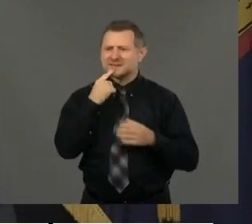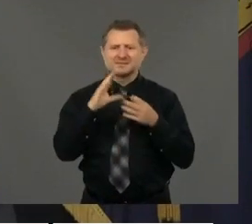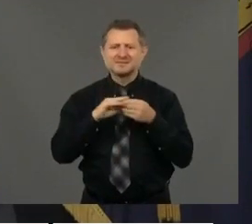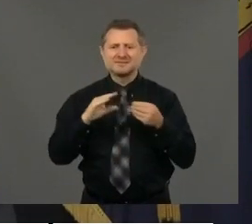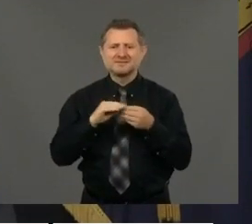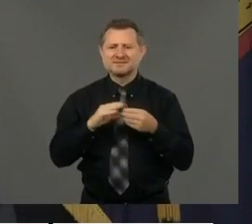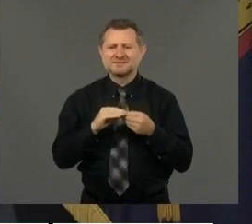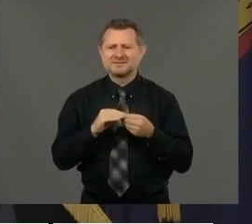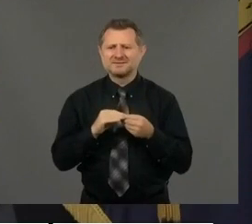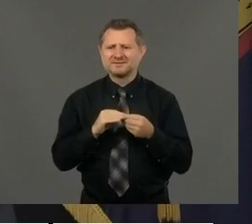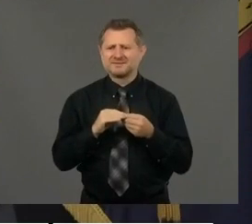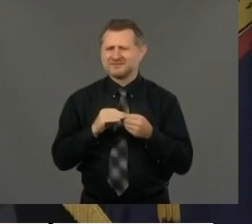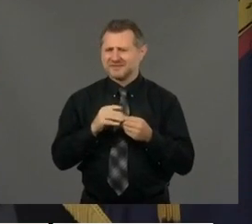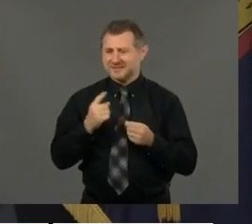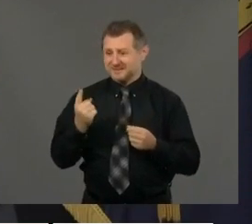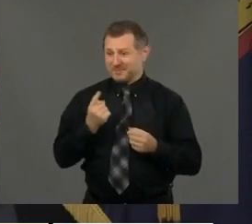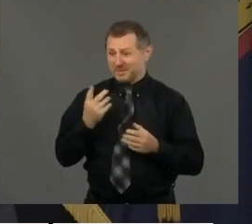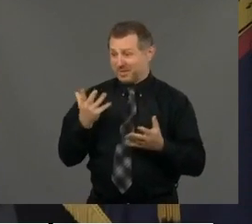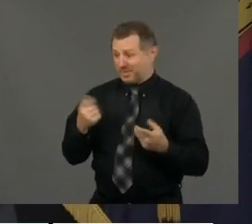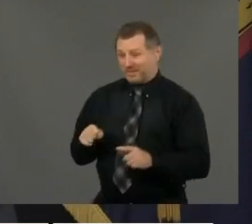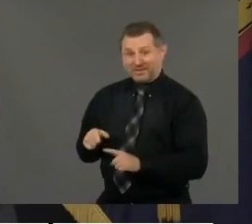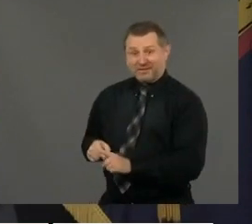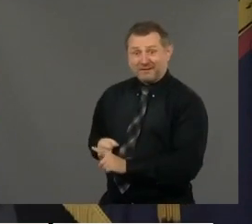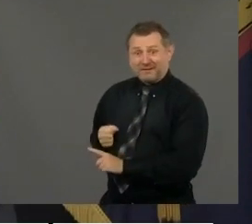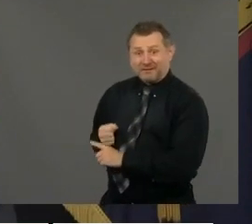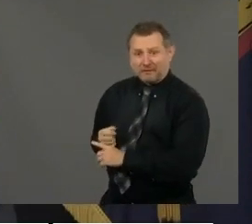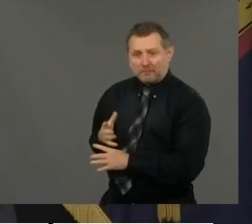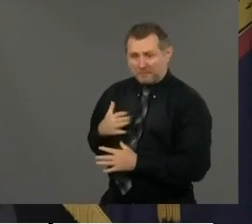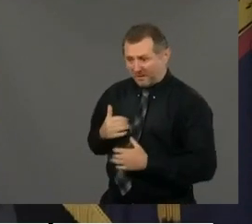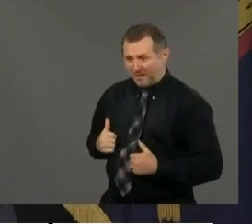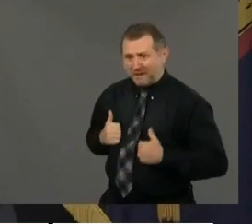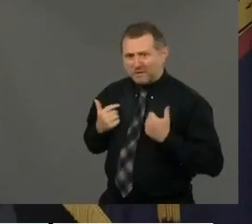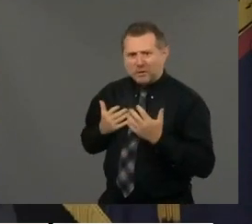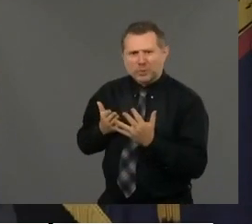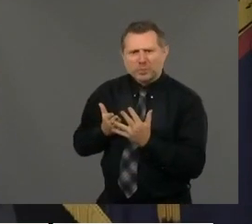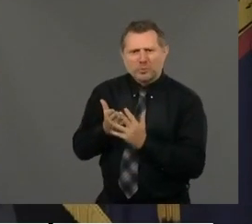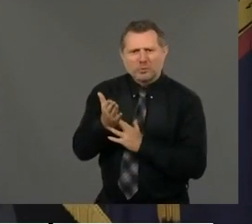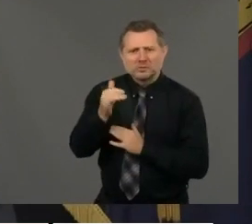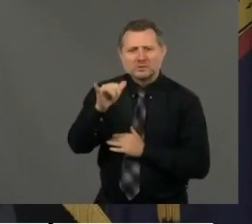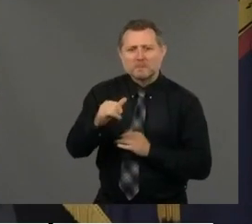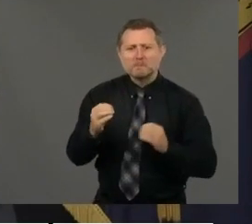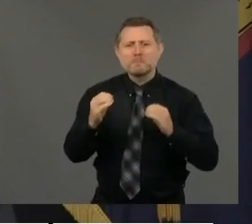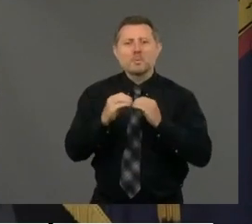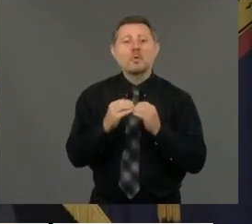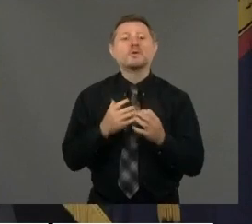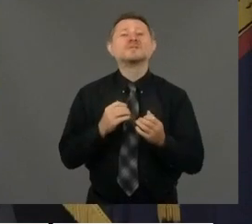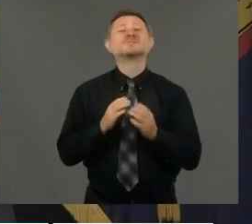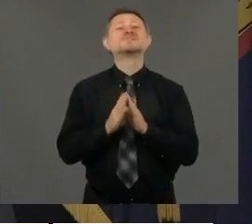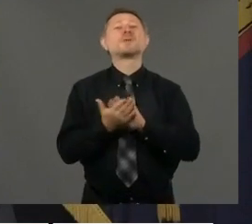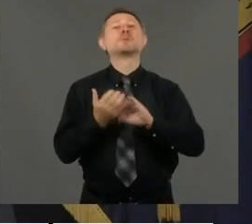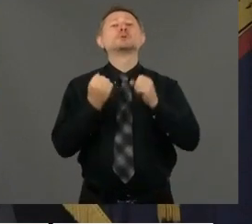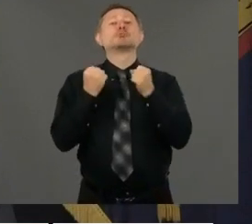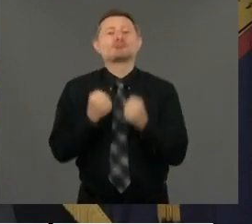STRONGER FOR IT. I THINK WE ARE STRONGER FOR IT